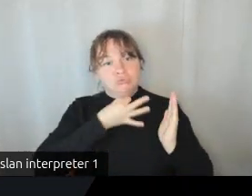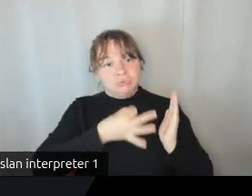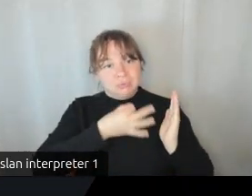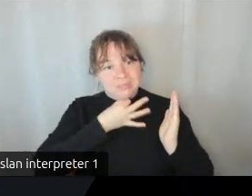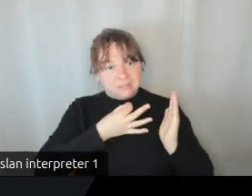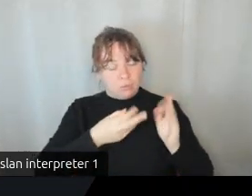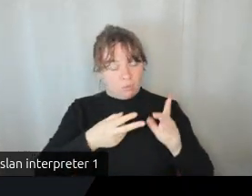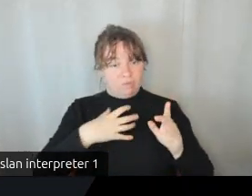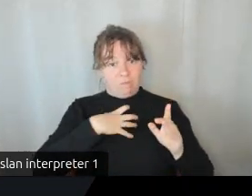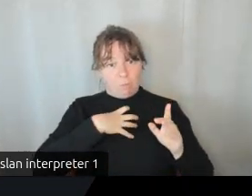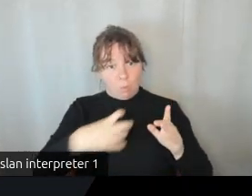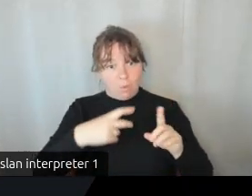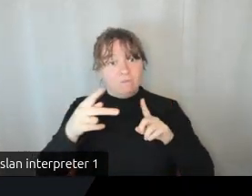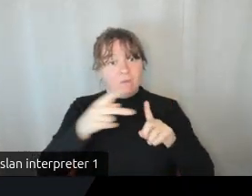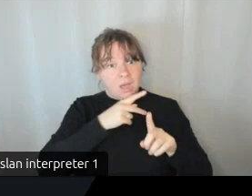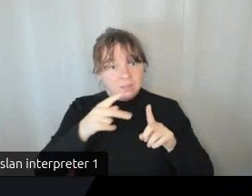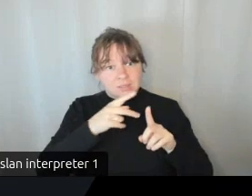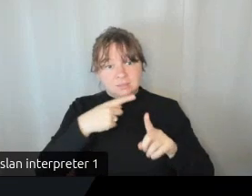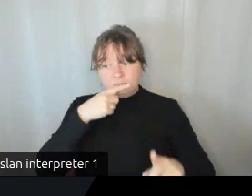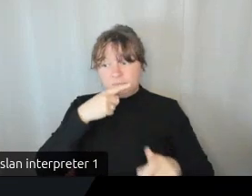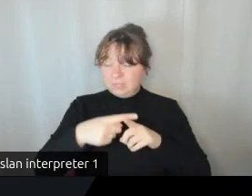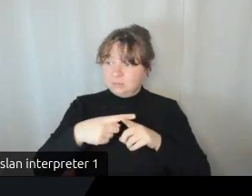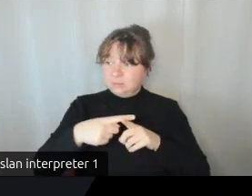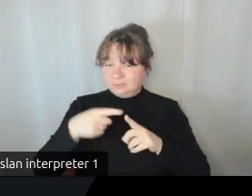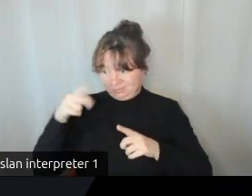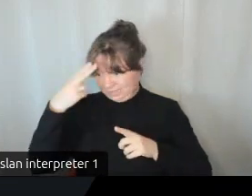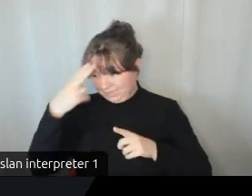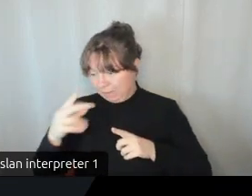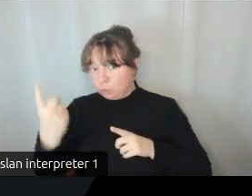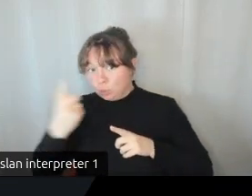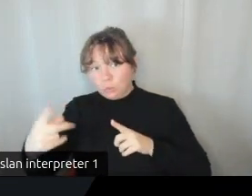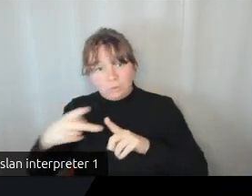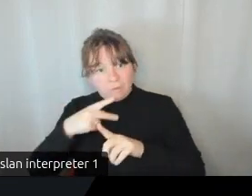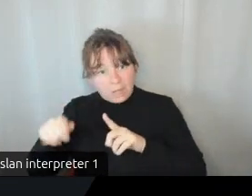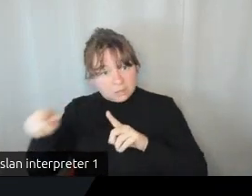um who's using the violence accountable. It's especially in relation to the aggrieved